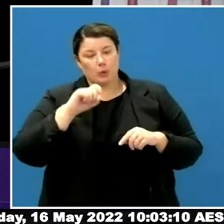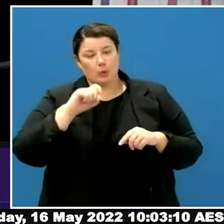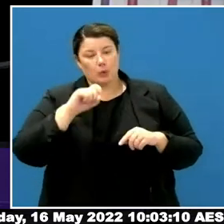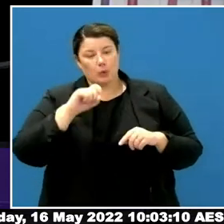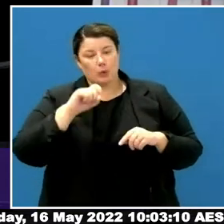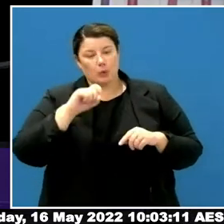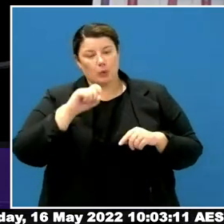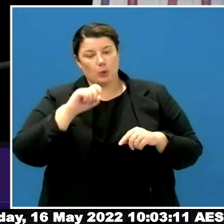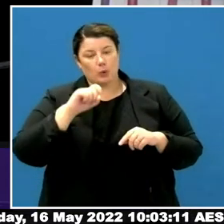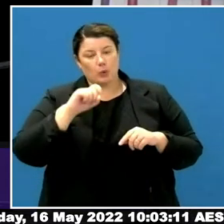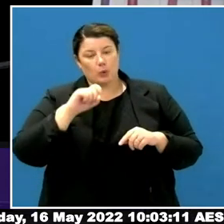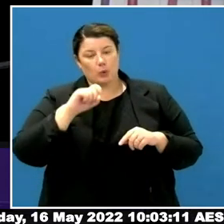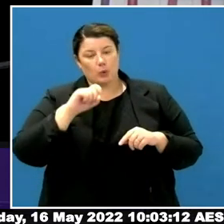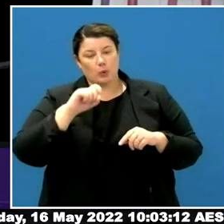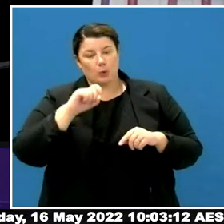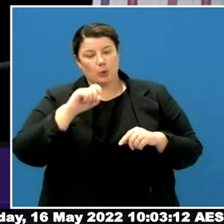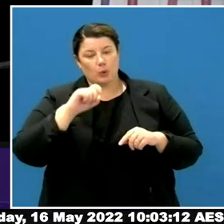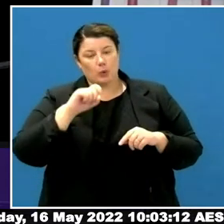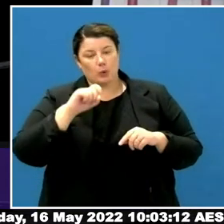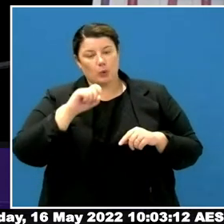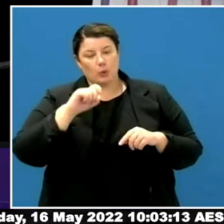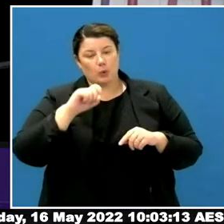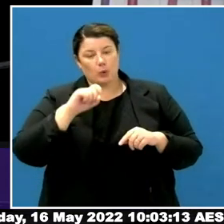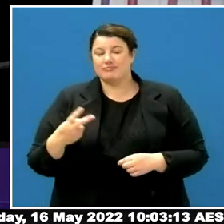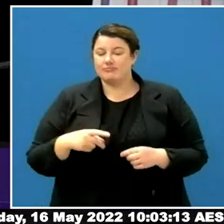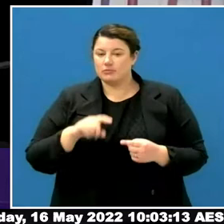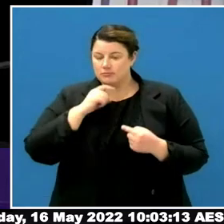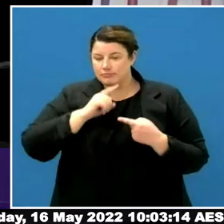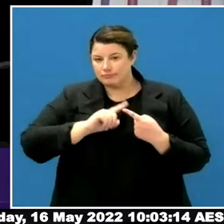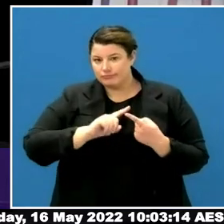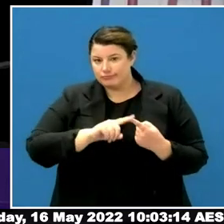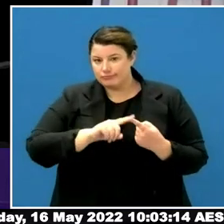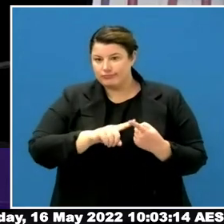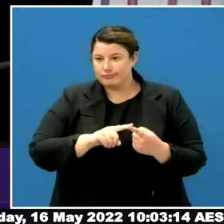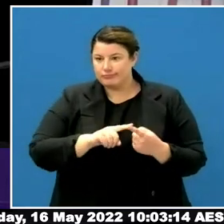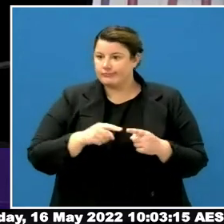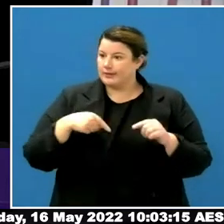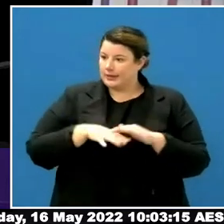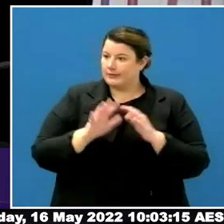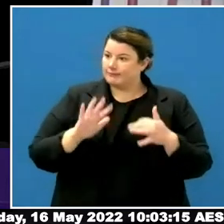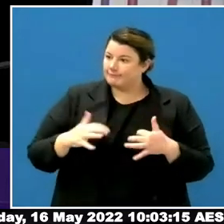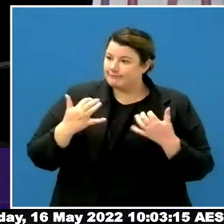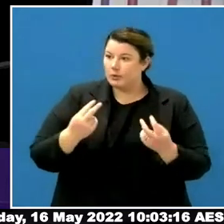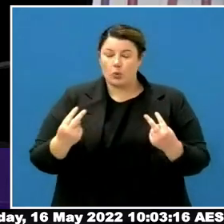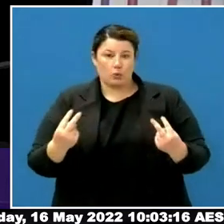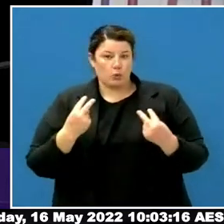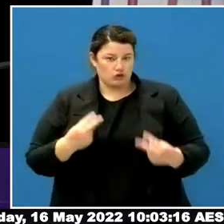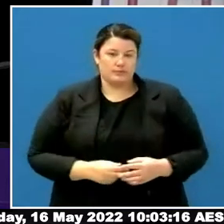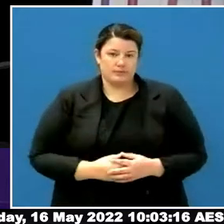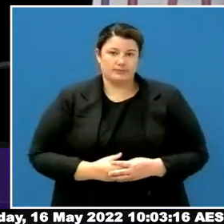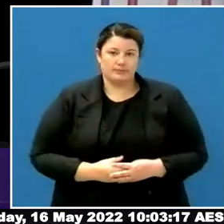for 2022 can be conducted in this way, and the schedule for the rest of the year can be